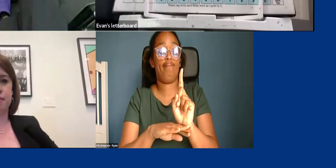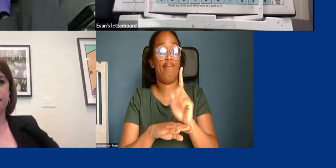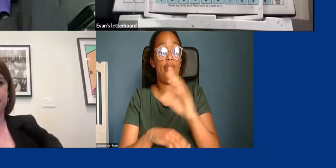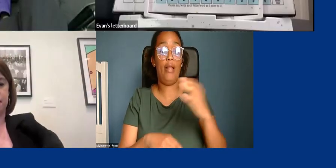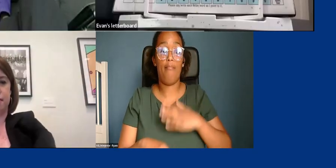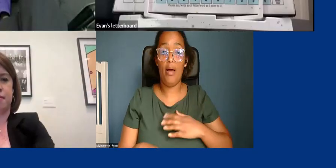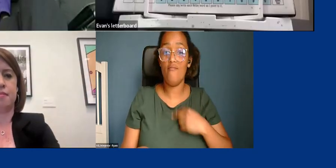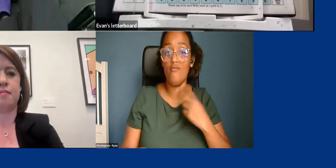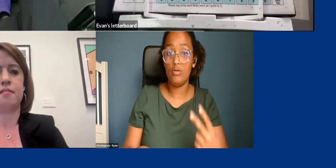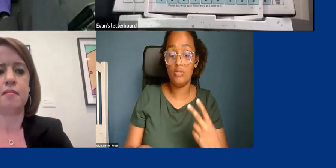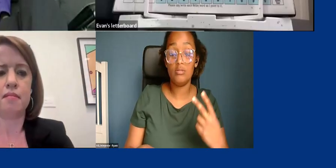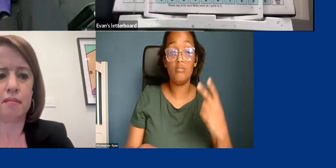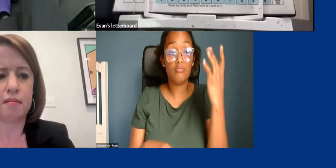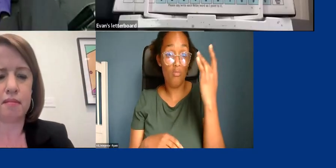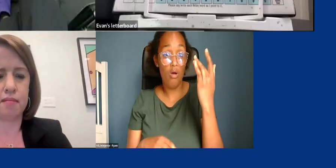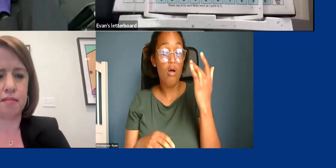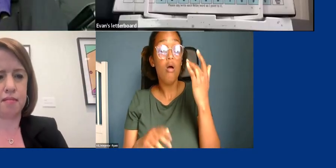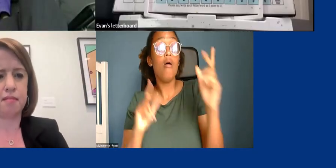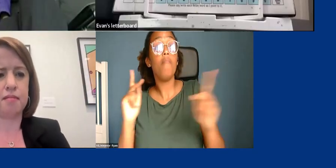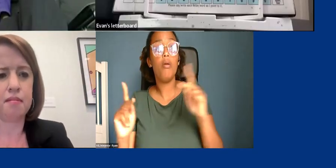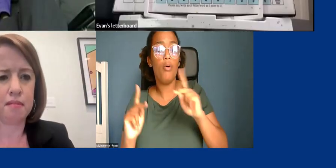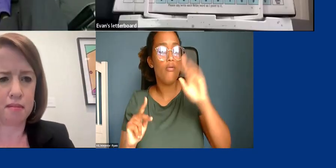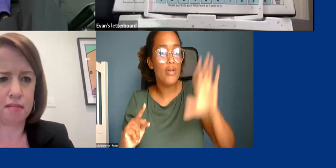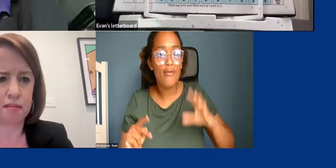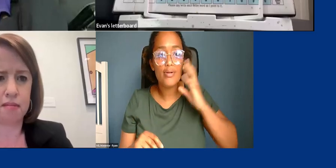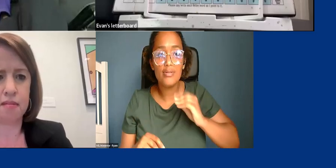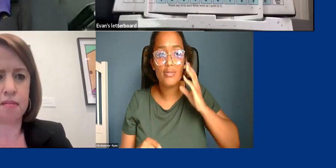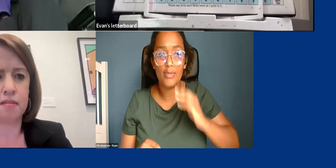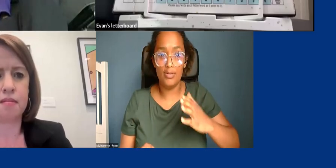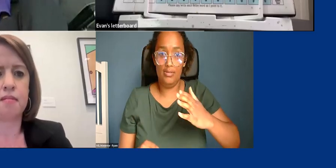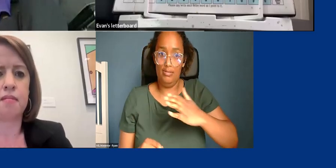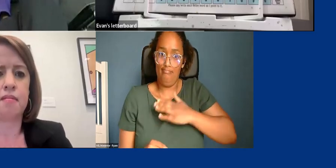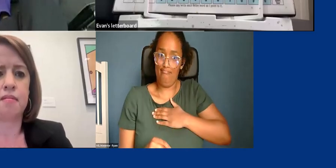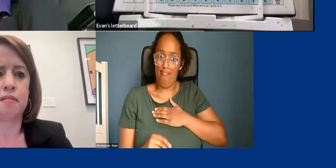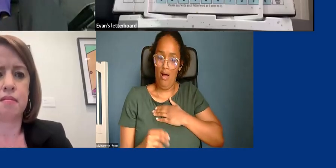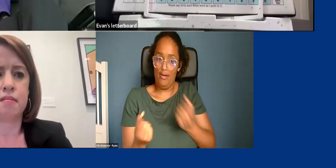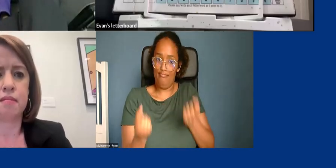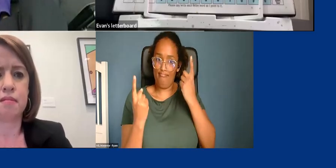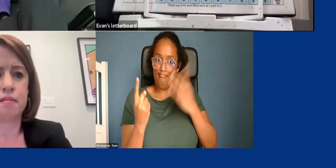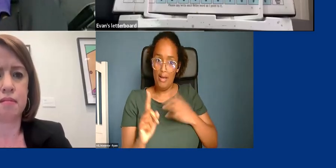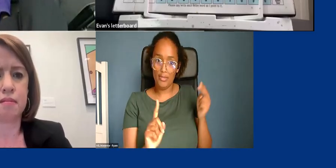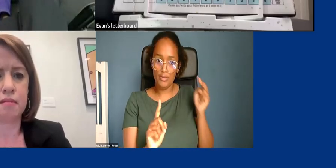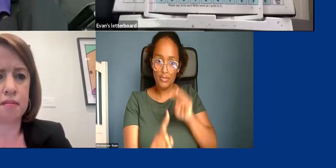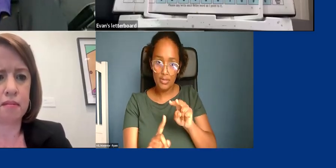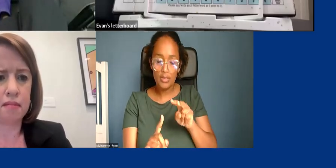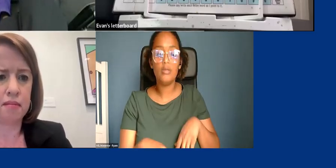someone with my specific lived experience, they lack a pre-written script for how to interact with